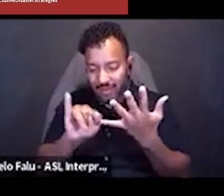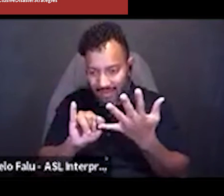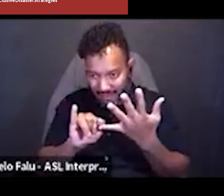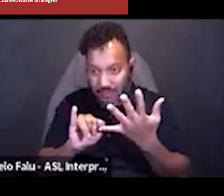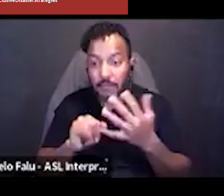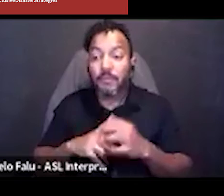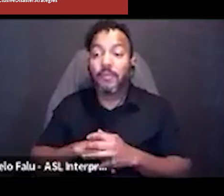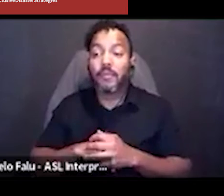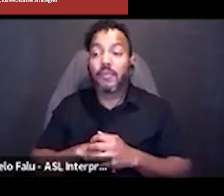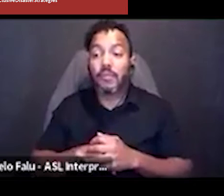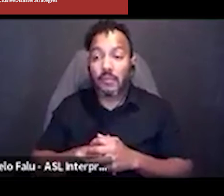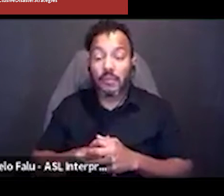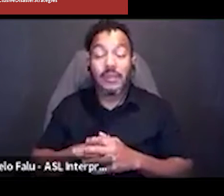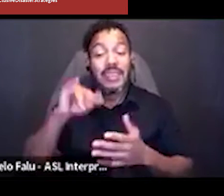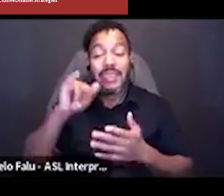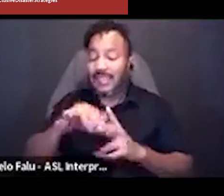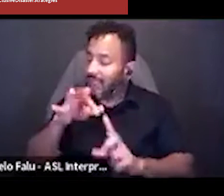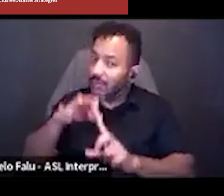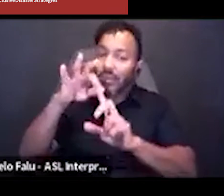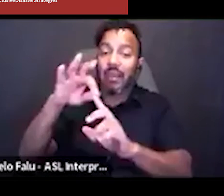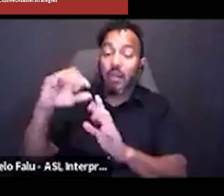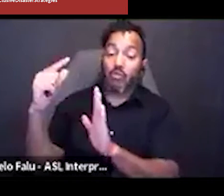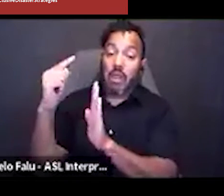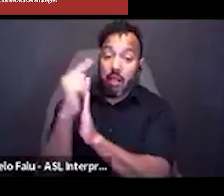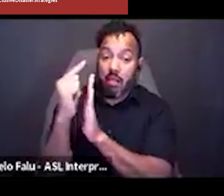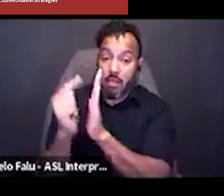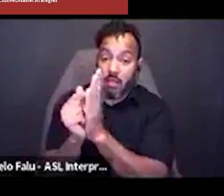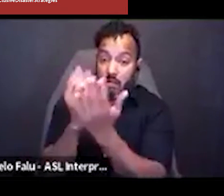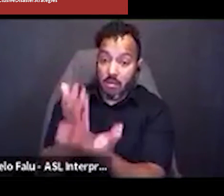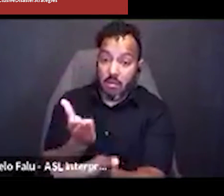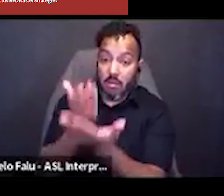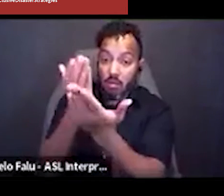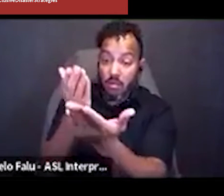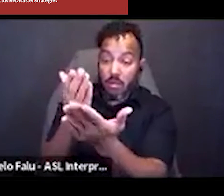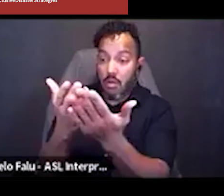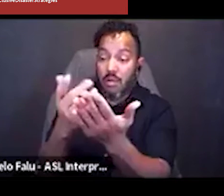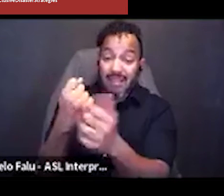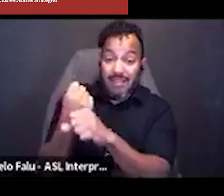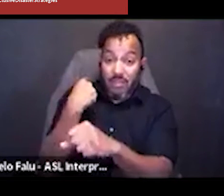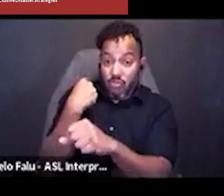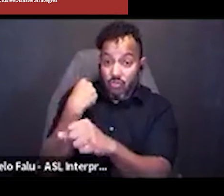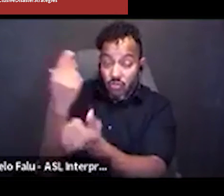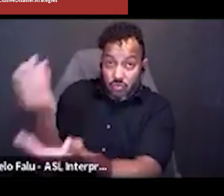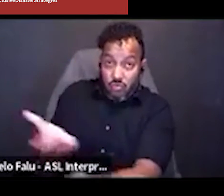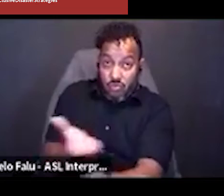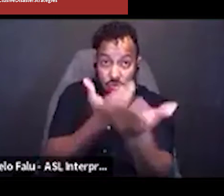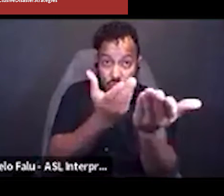This is a key piece of legislation that was introduced last year.